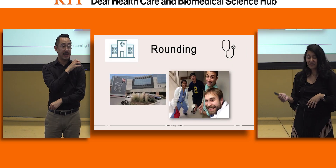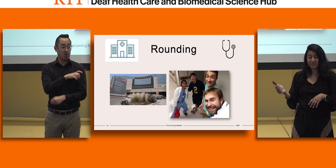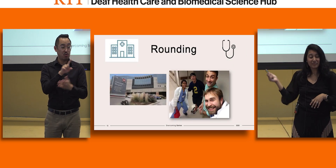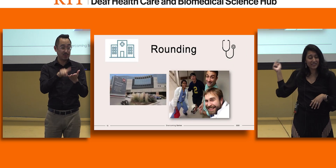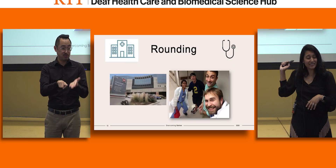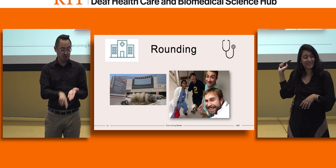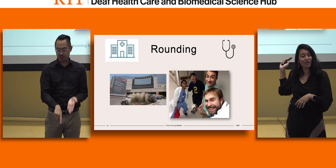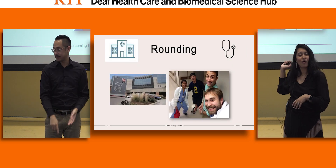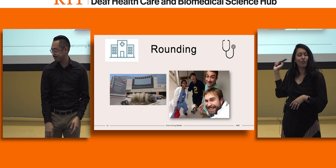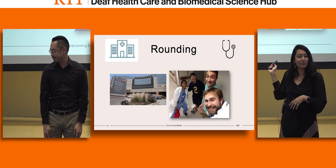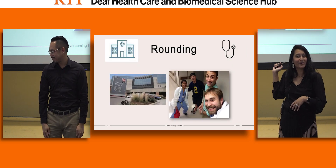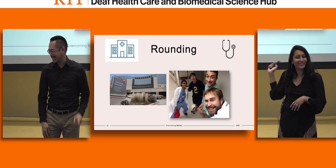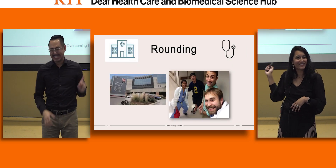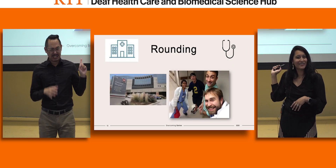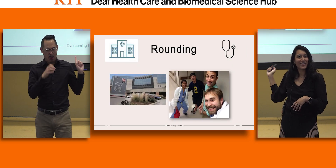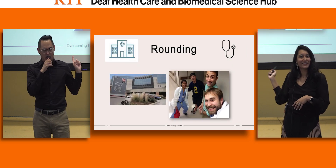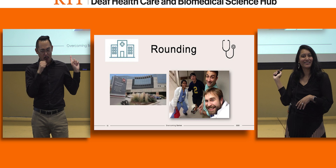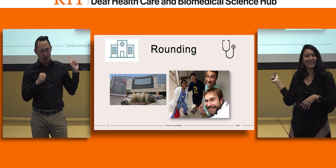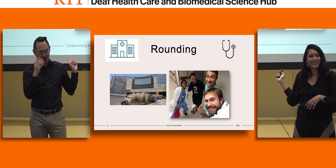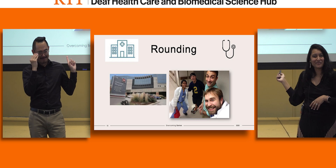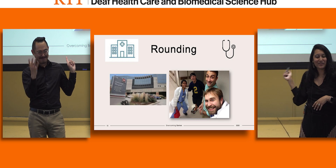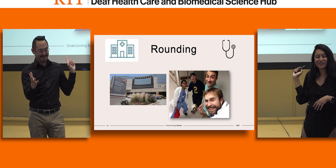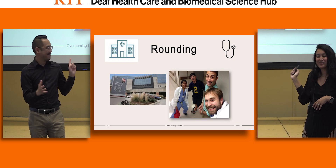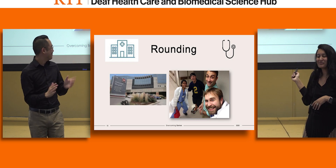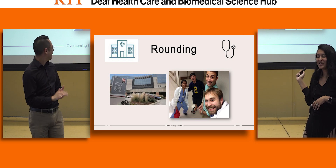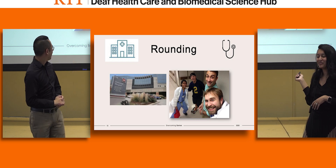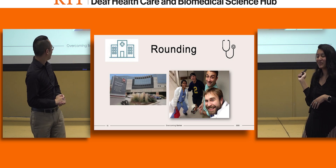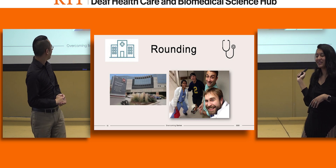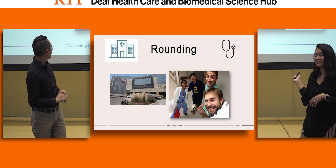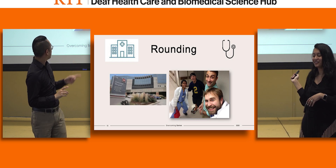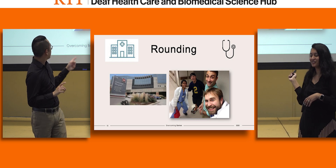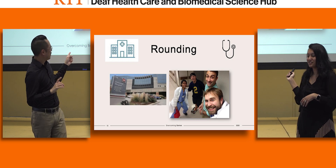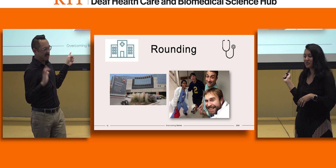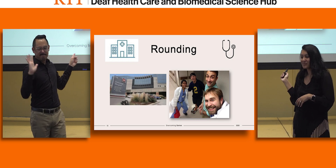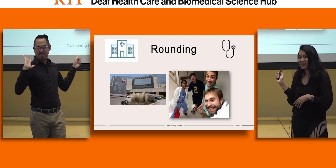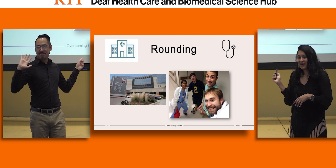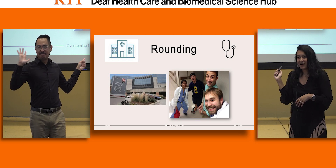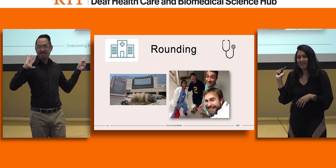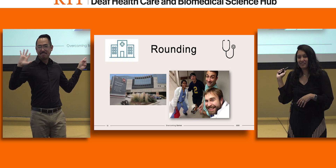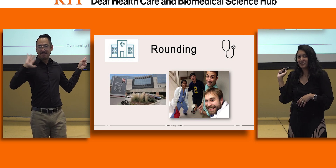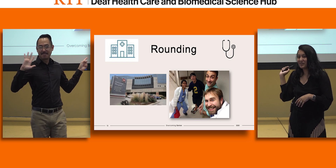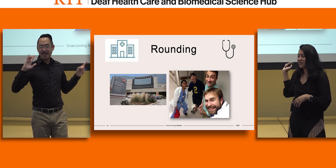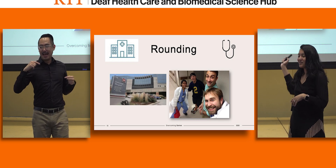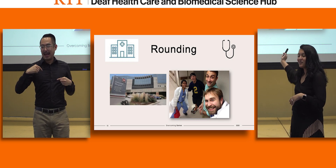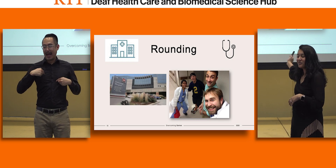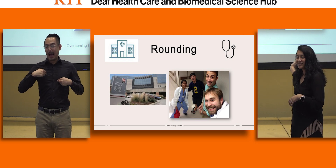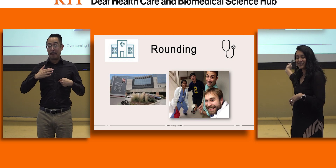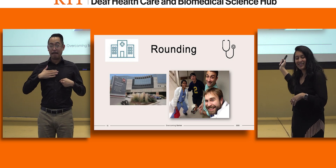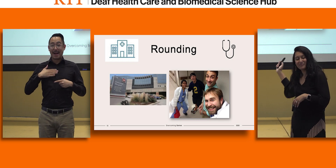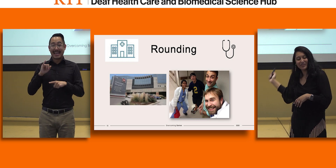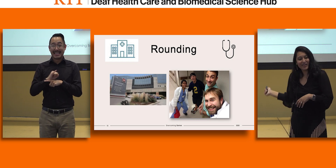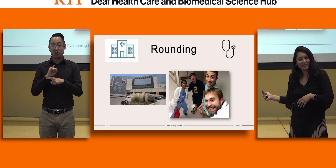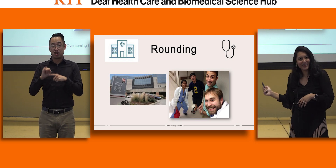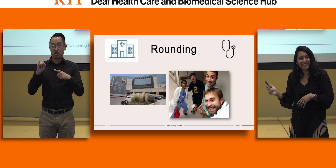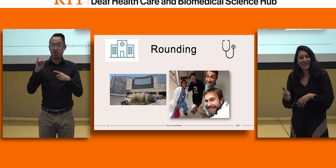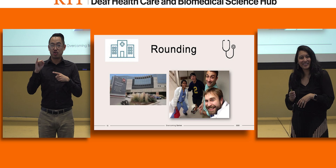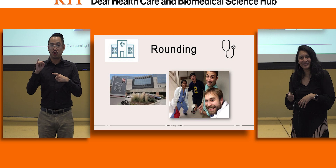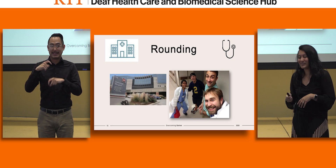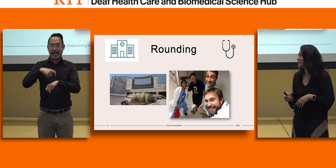So, this is an old picture. I'm not this young anymore. This is me in my internship. We are not always this happy rounding in the hospital,